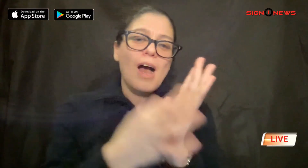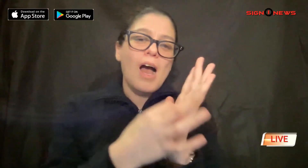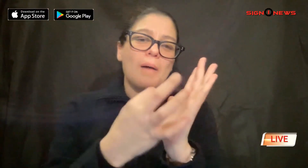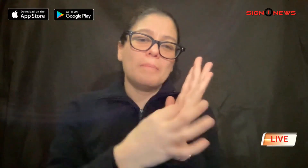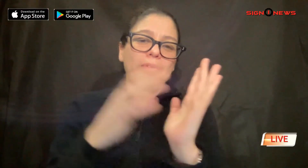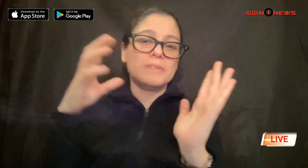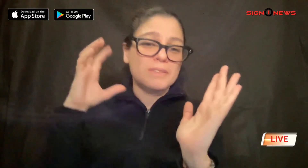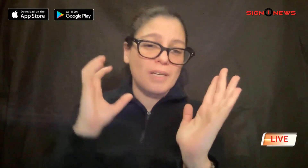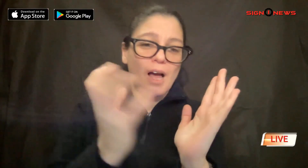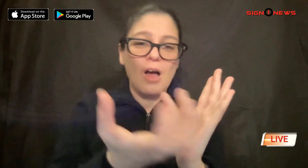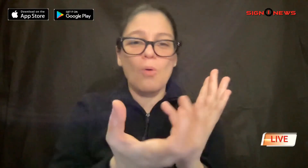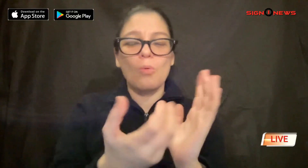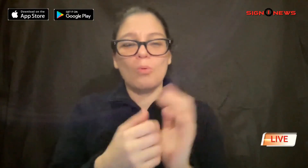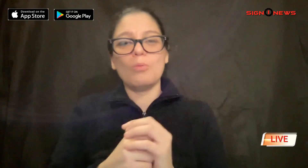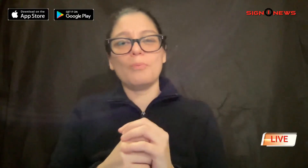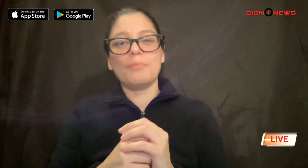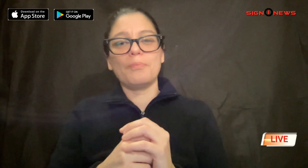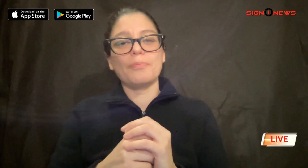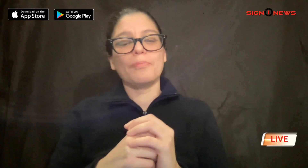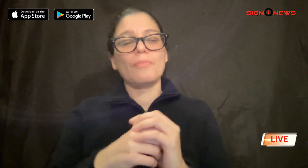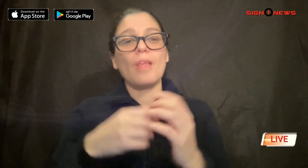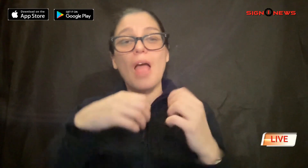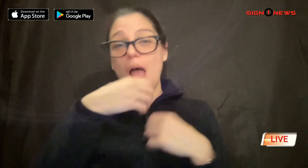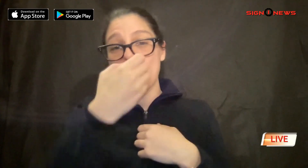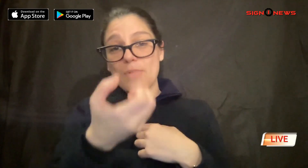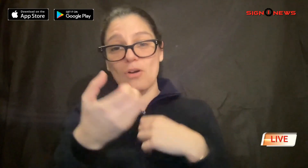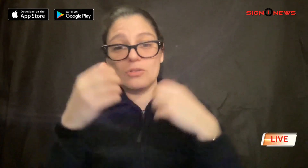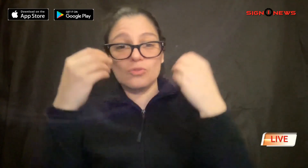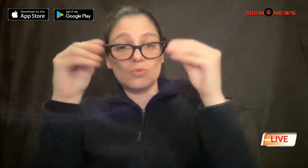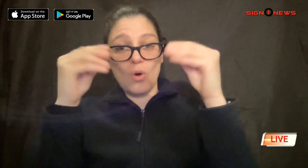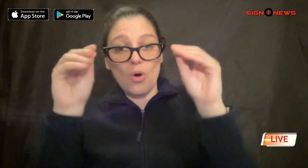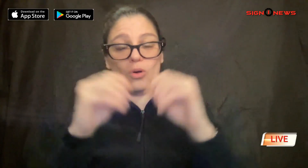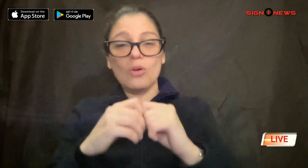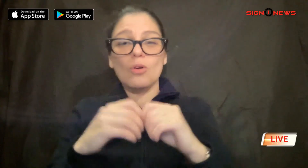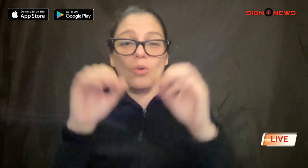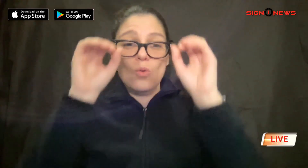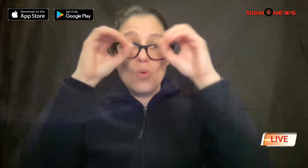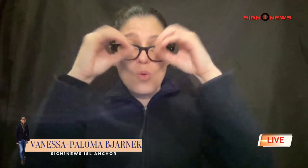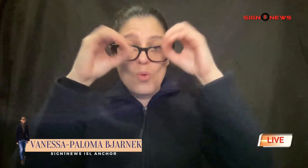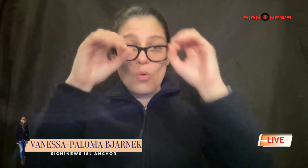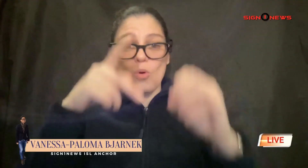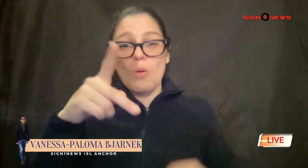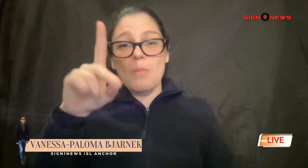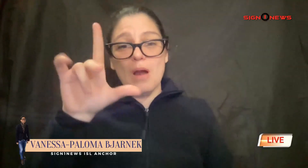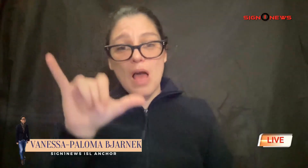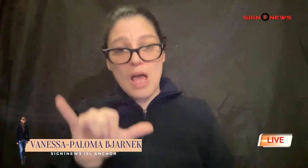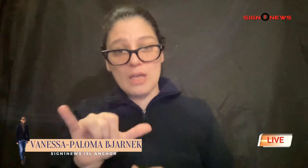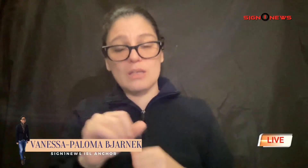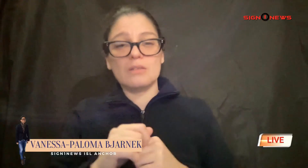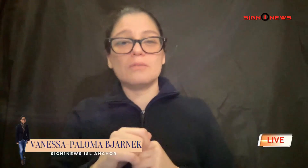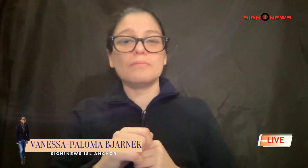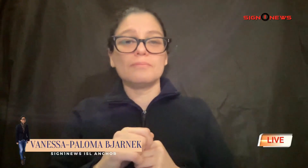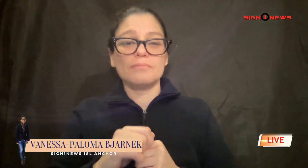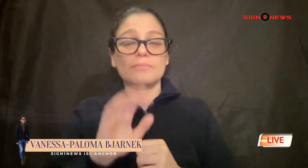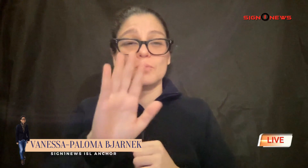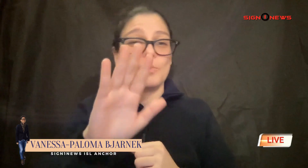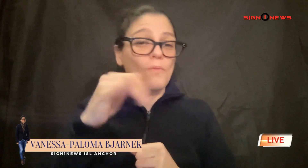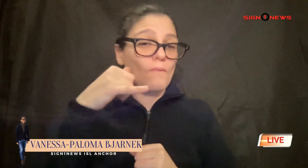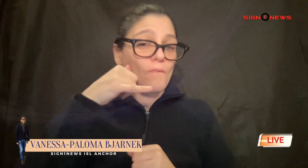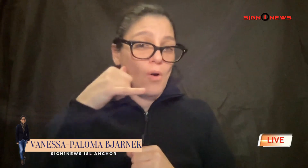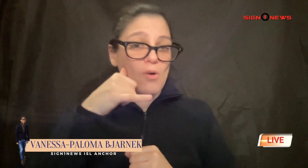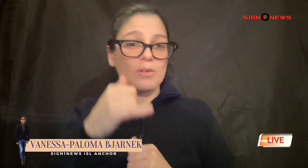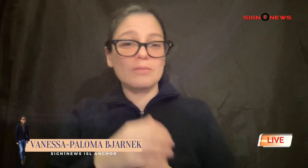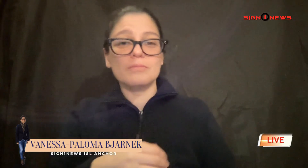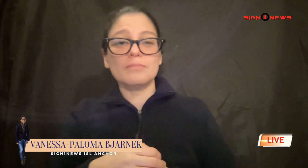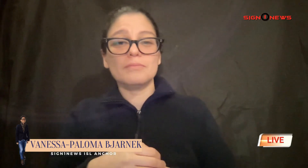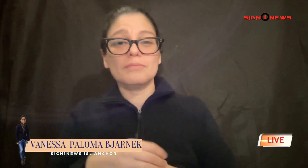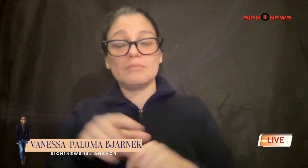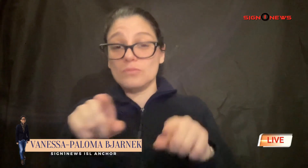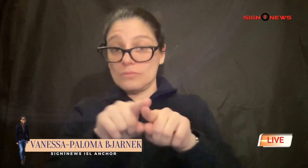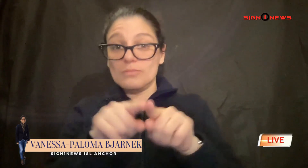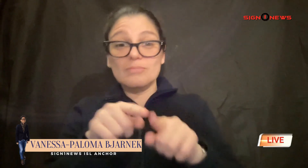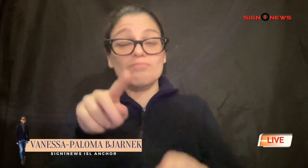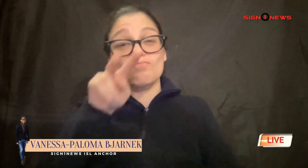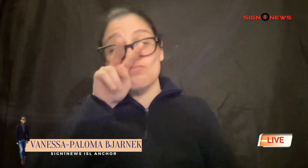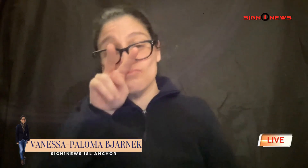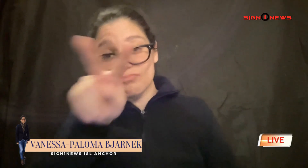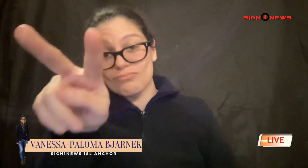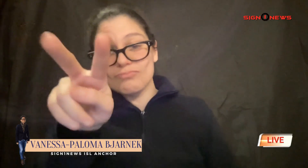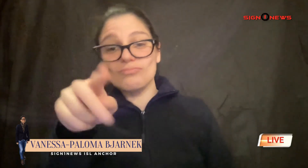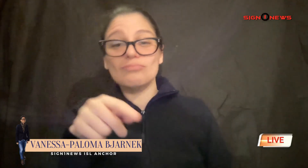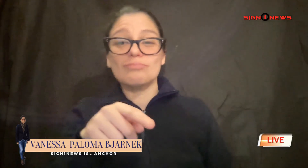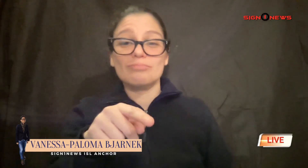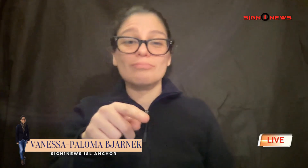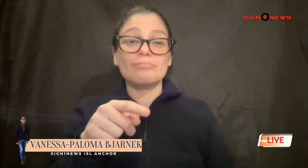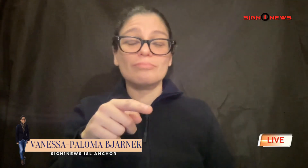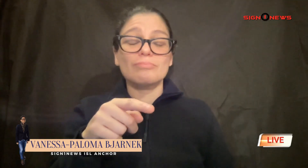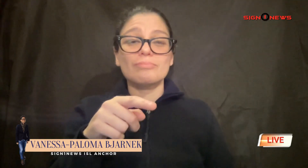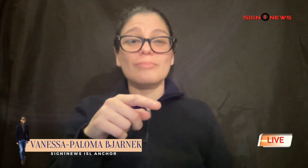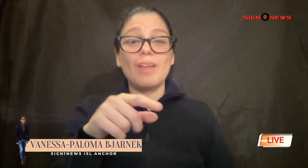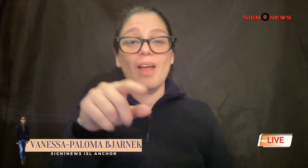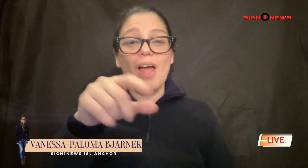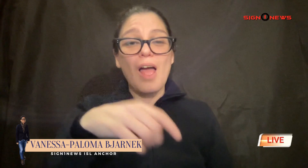to the app store or Google play store on your smart phone